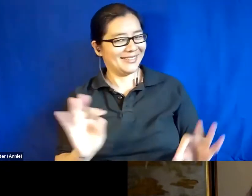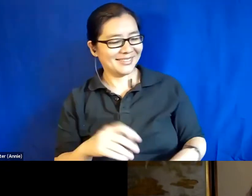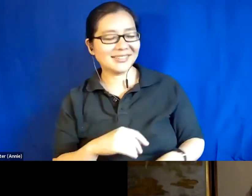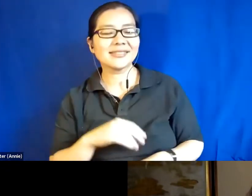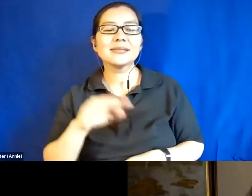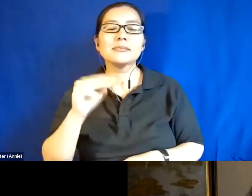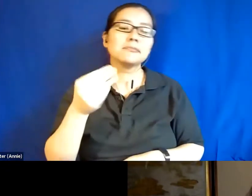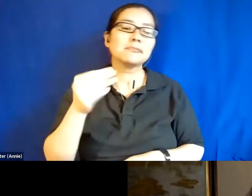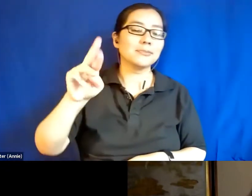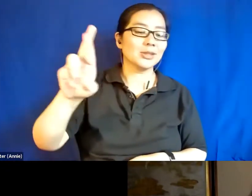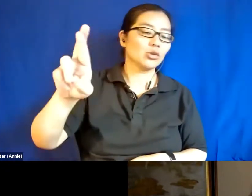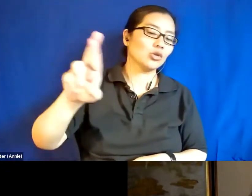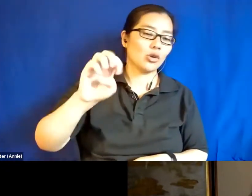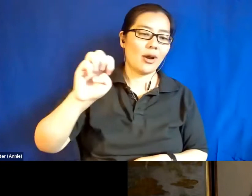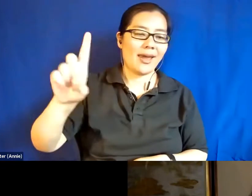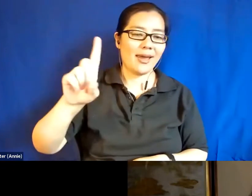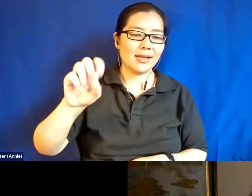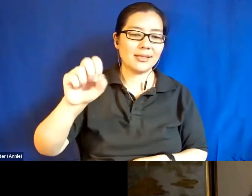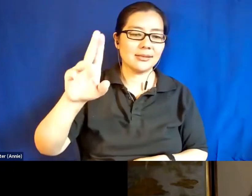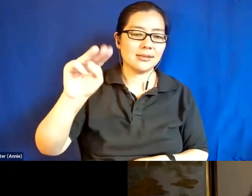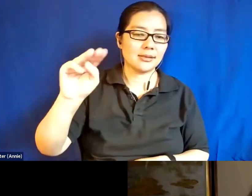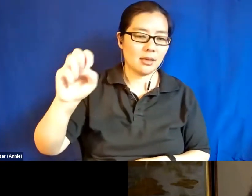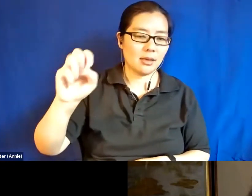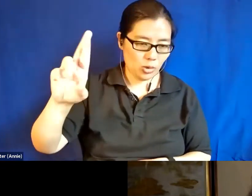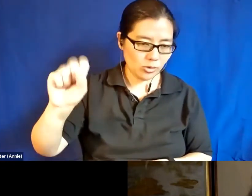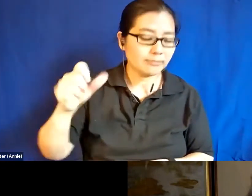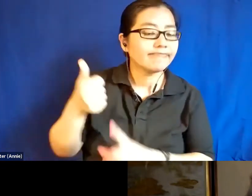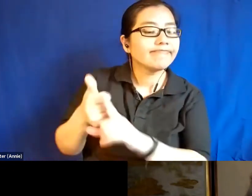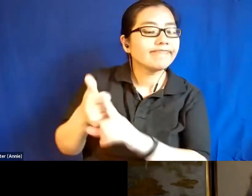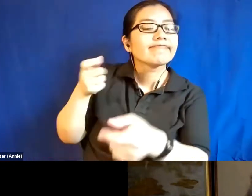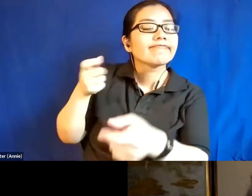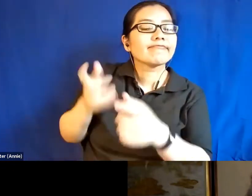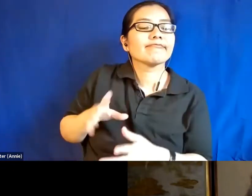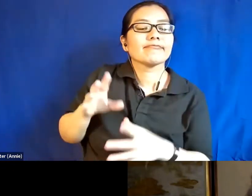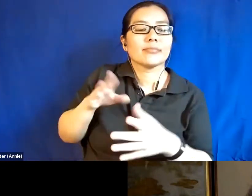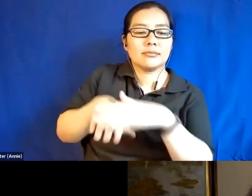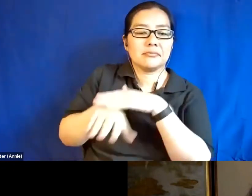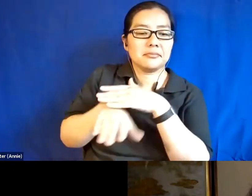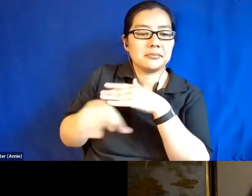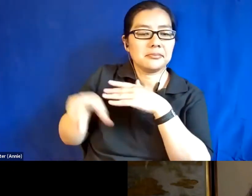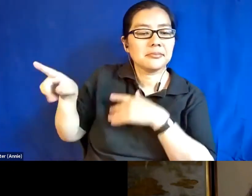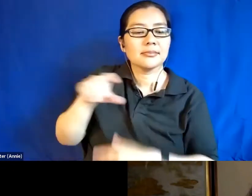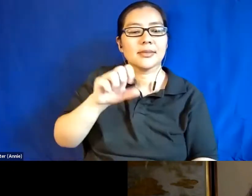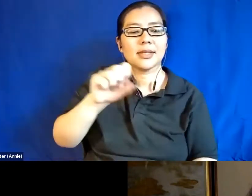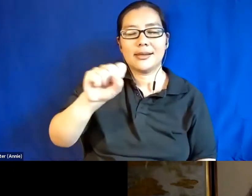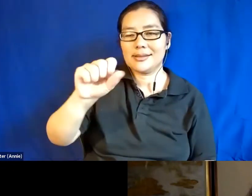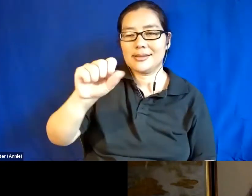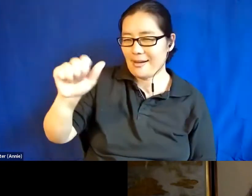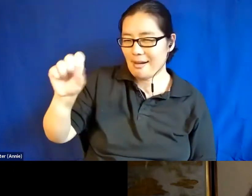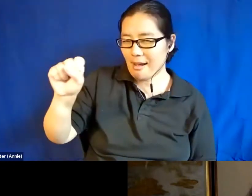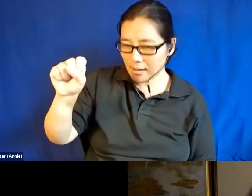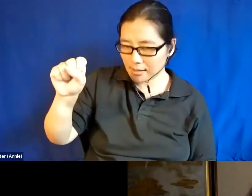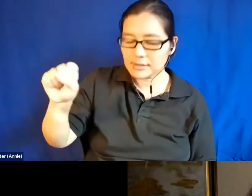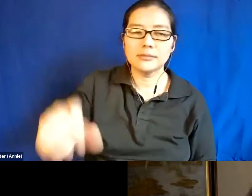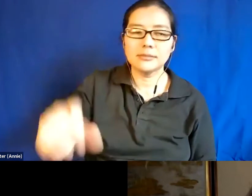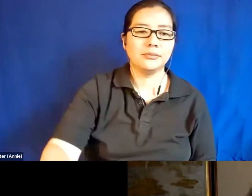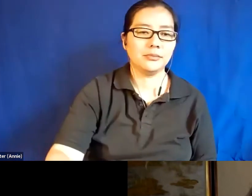Summers. The director of accessibility at SAS a big